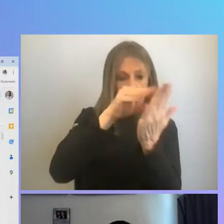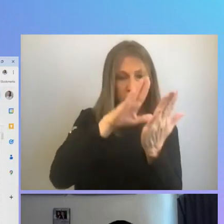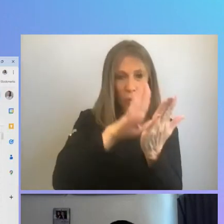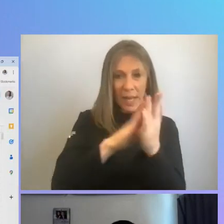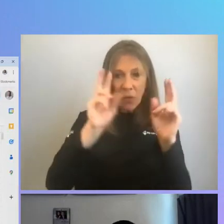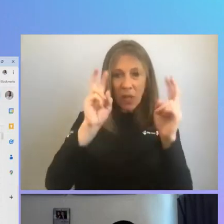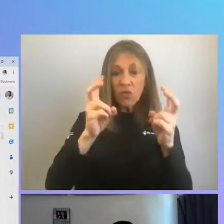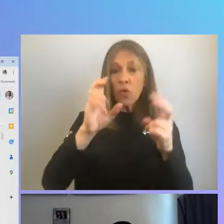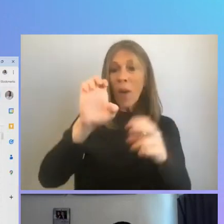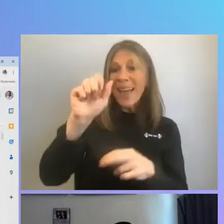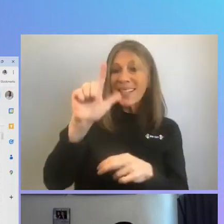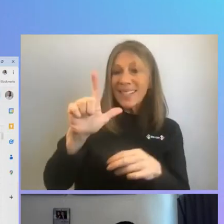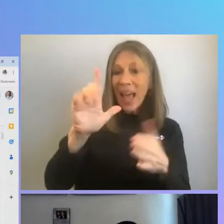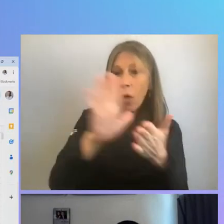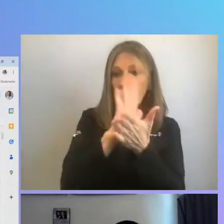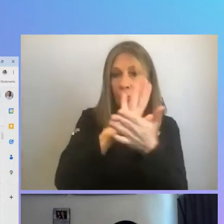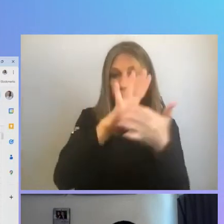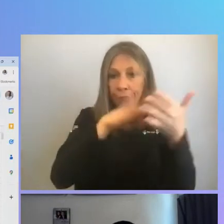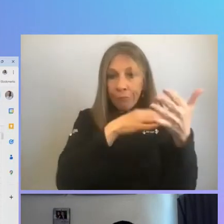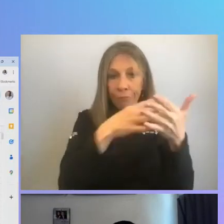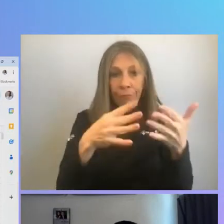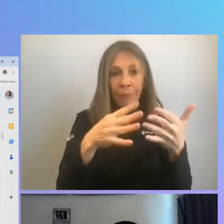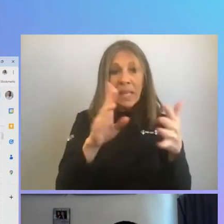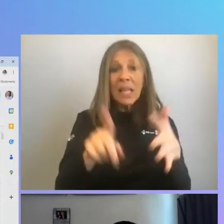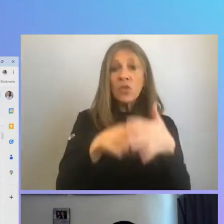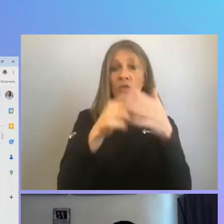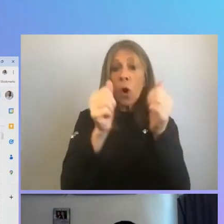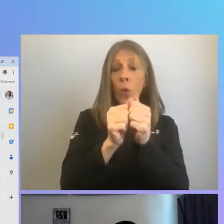Simple sheet. Let's start with the issue summary that text